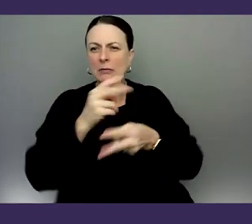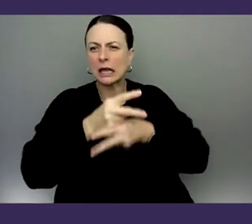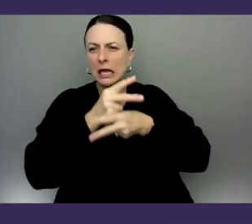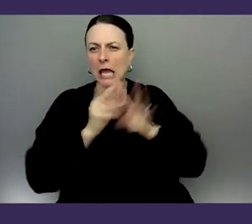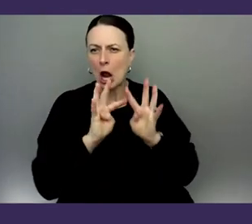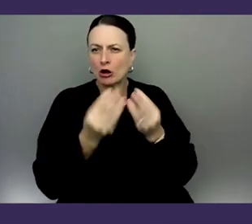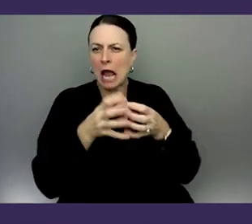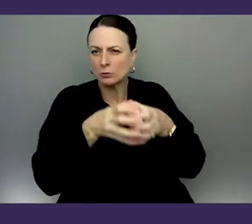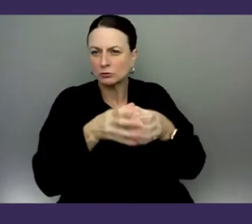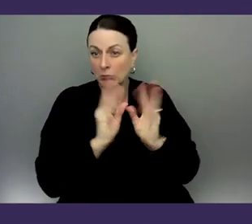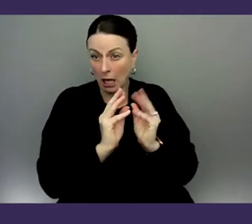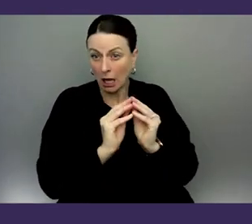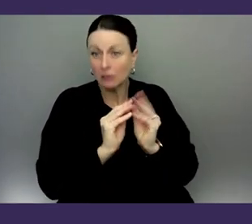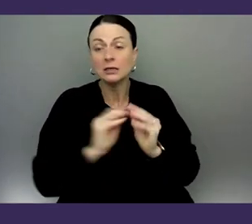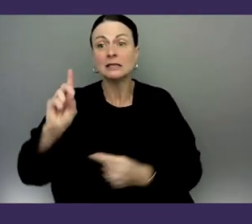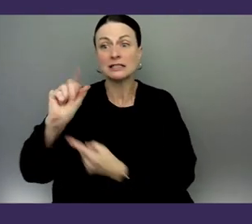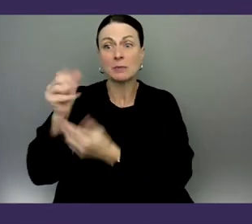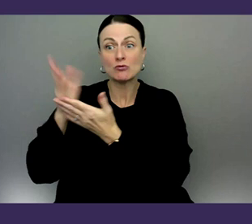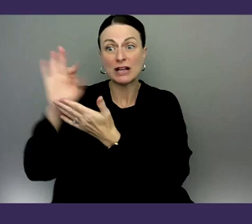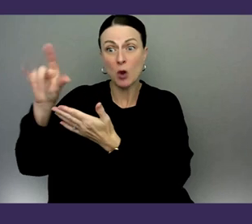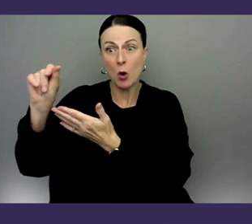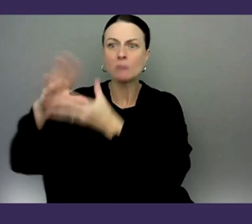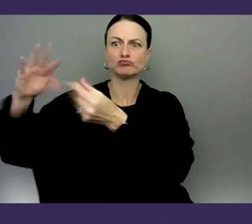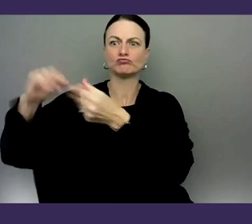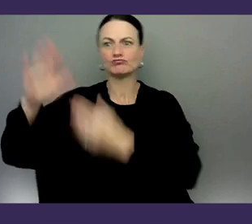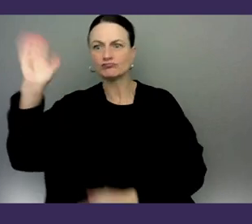was talking about supported decision-making.